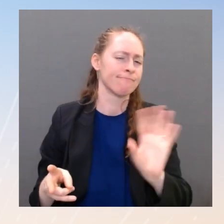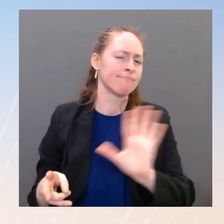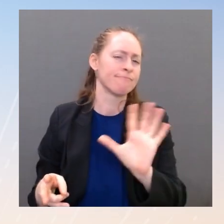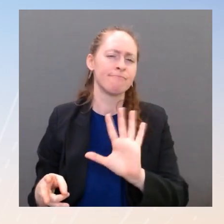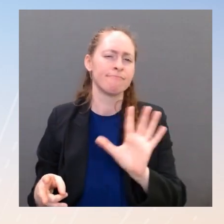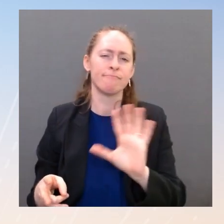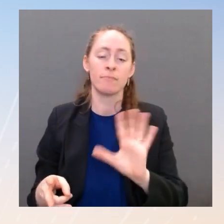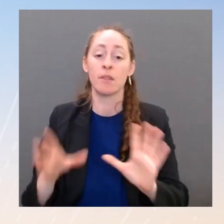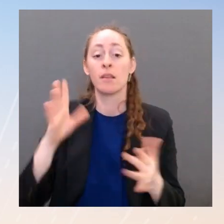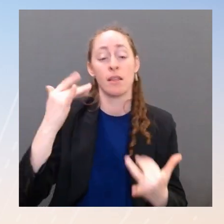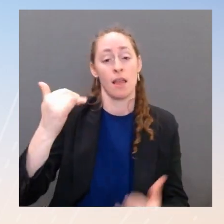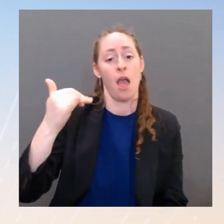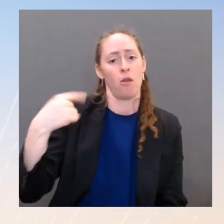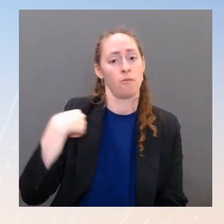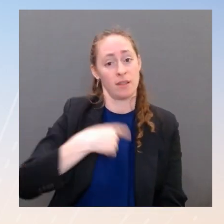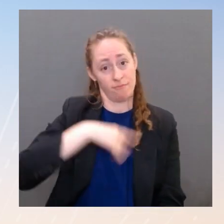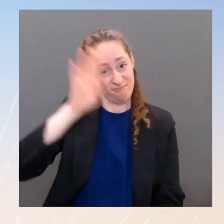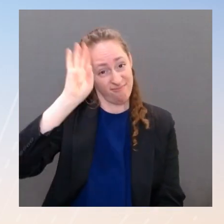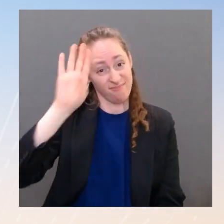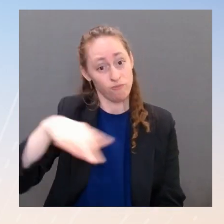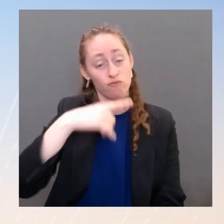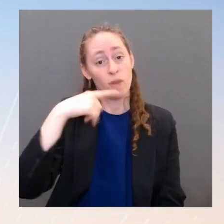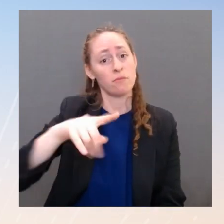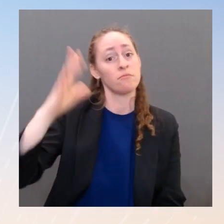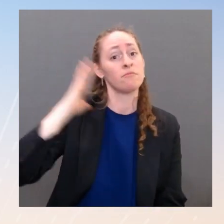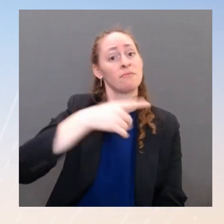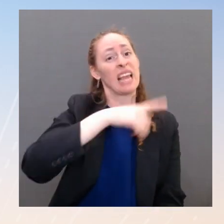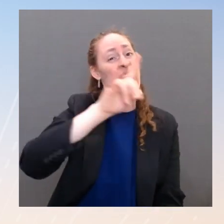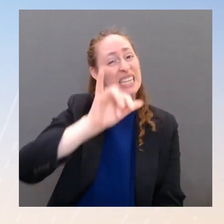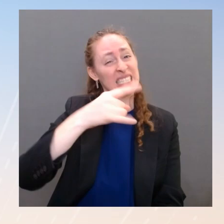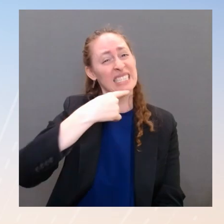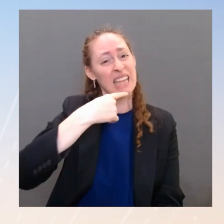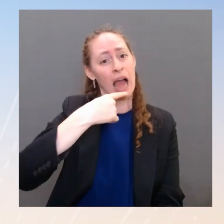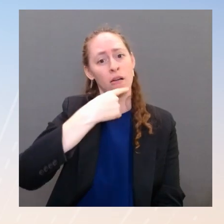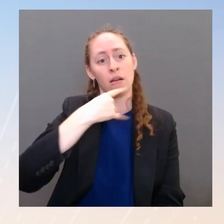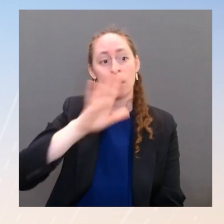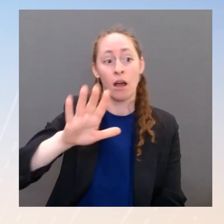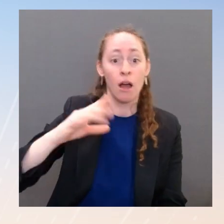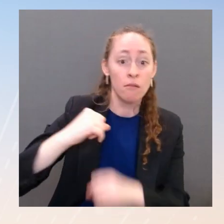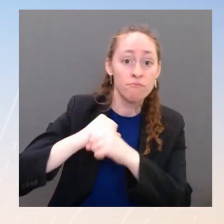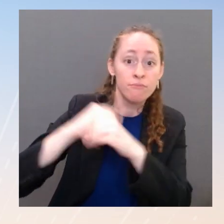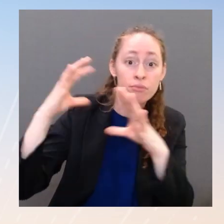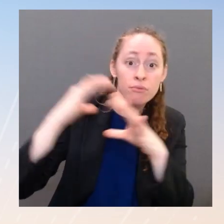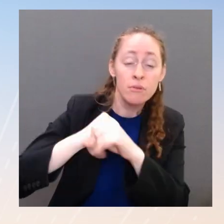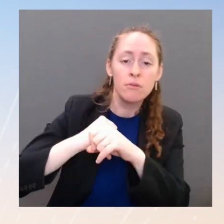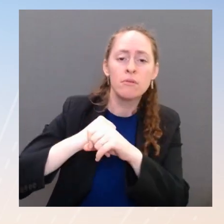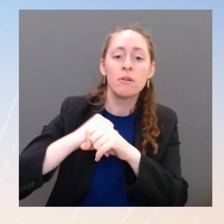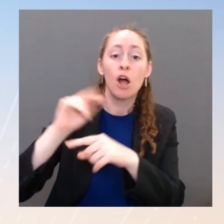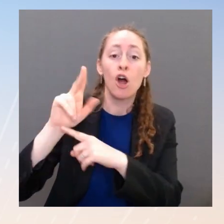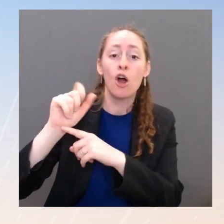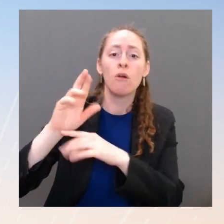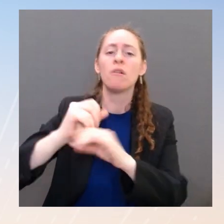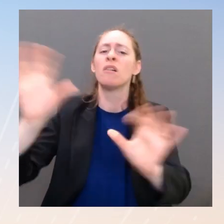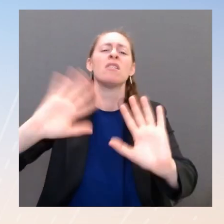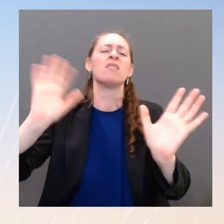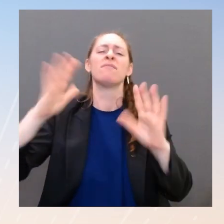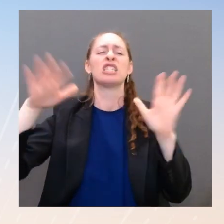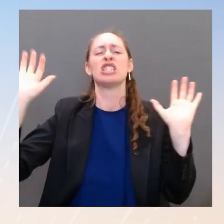and every elected official to restate around the country here as well. So I would note the President's view,